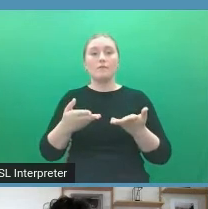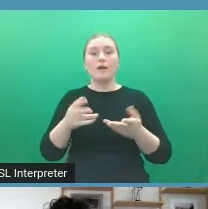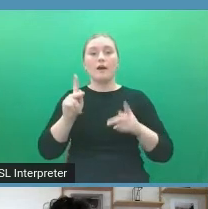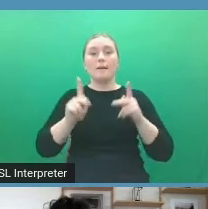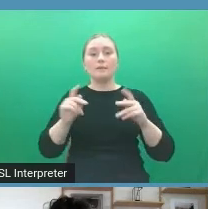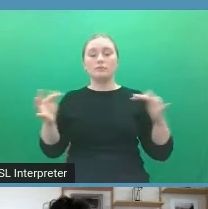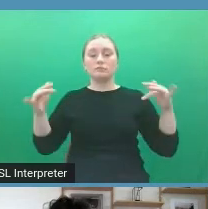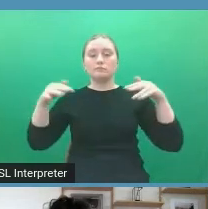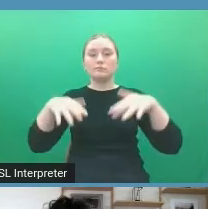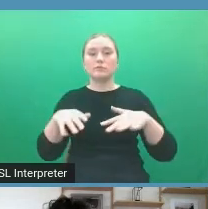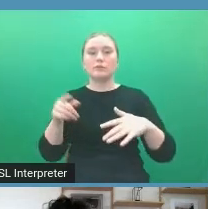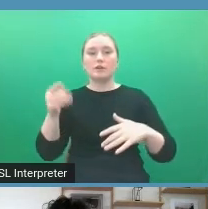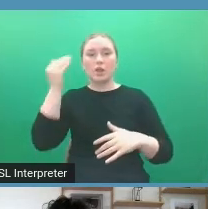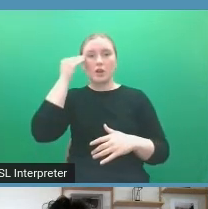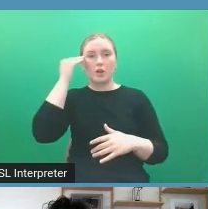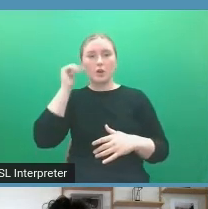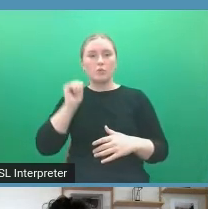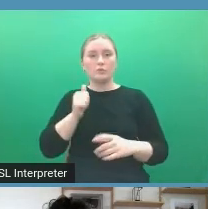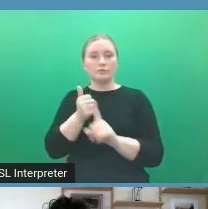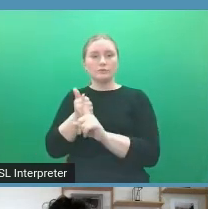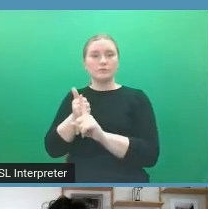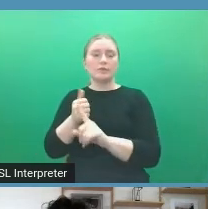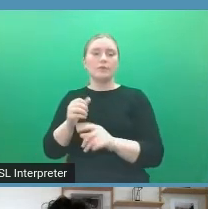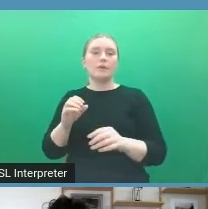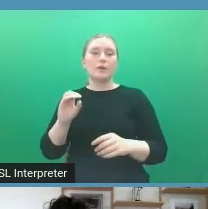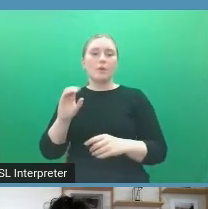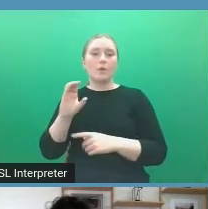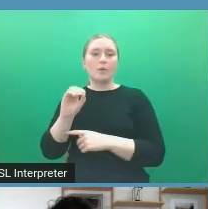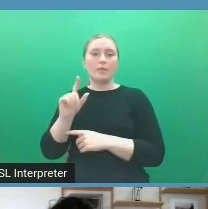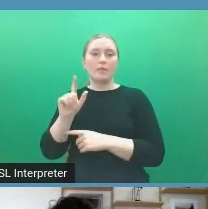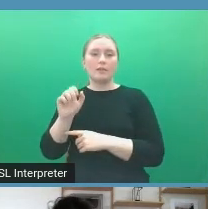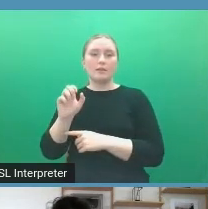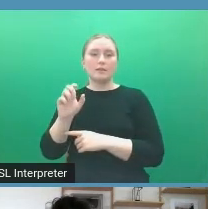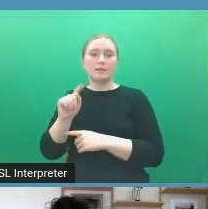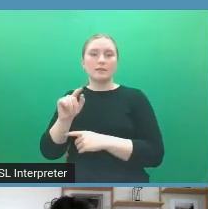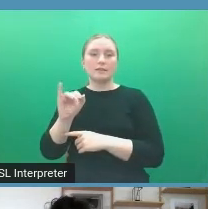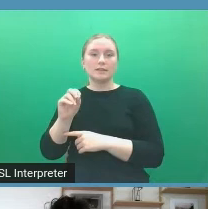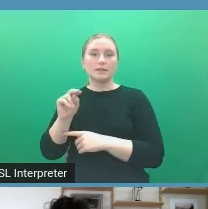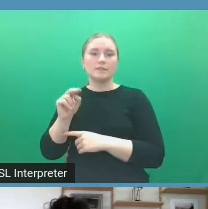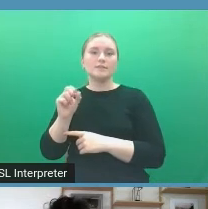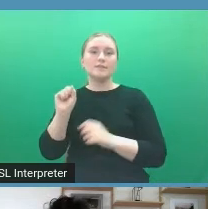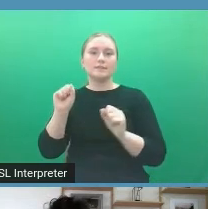own collections. Why does it matter? Well I think it's kind of what we're talking about